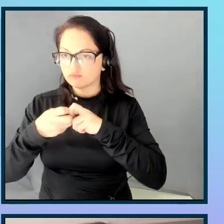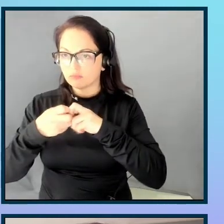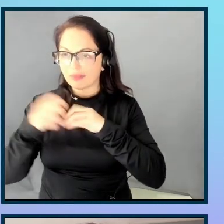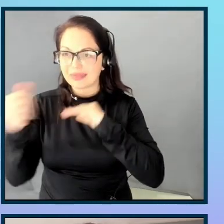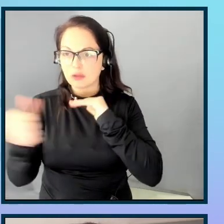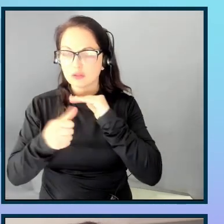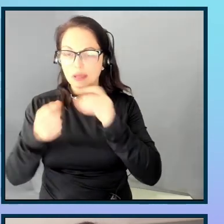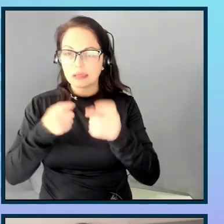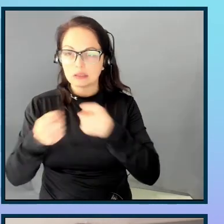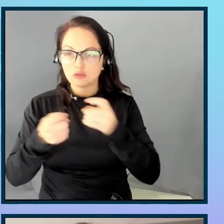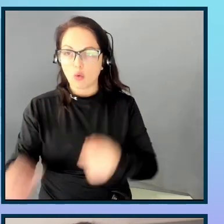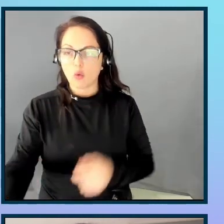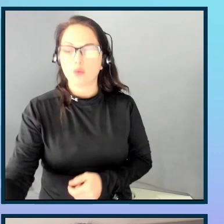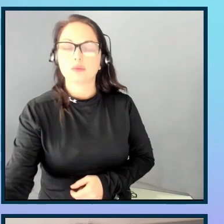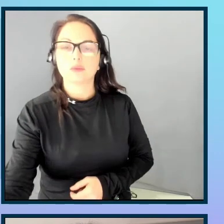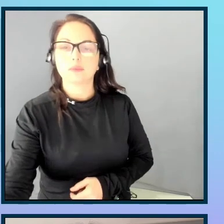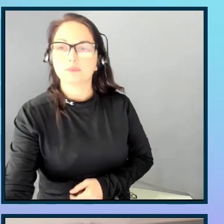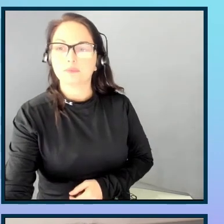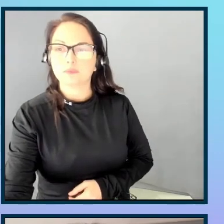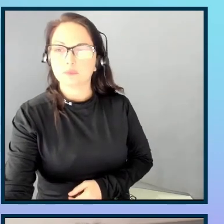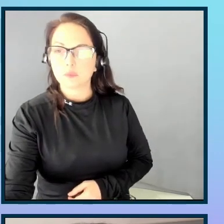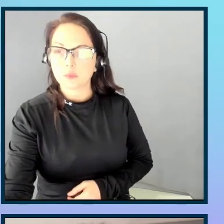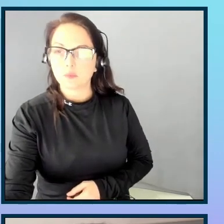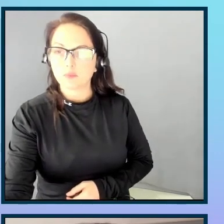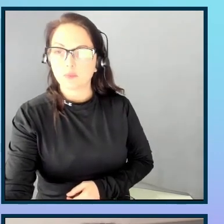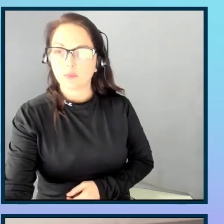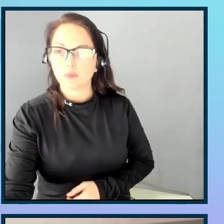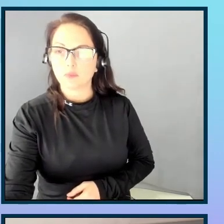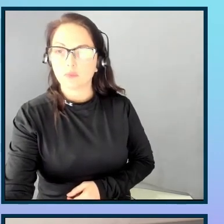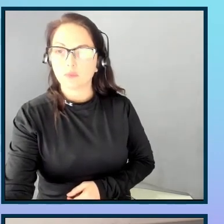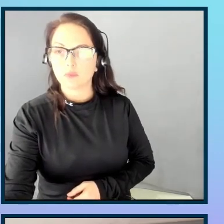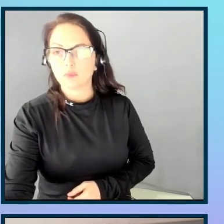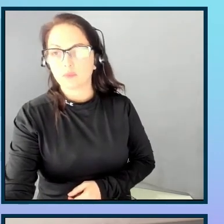that puts a significant additional strain on people.